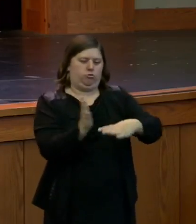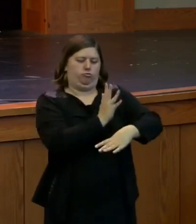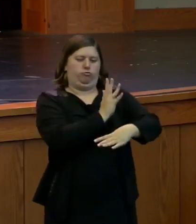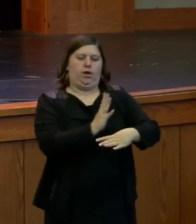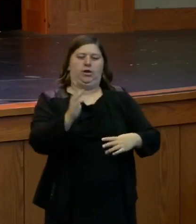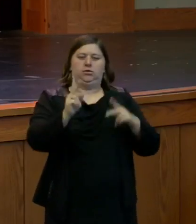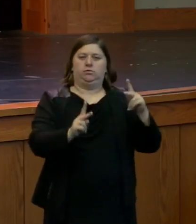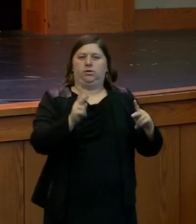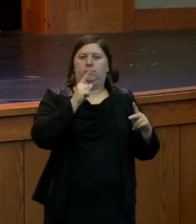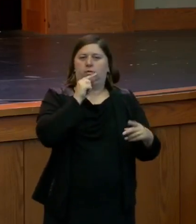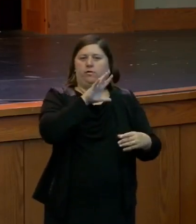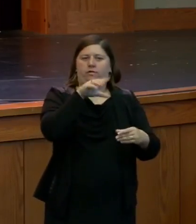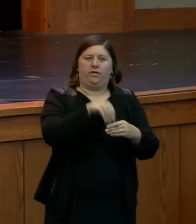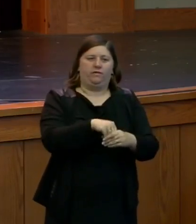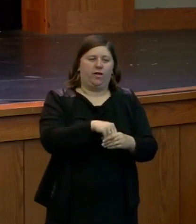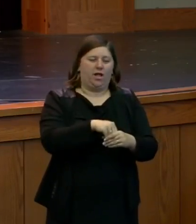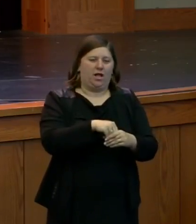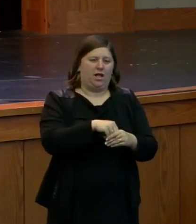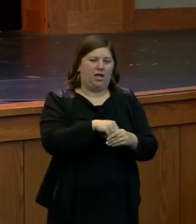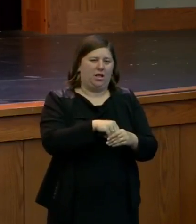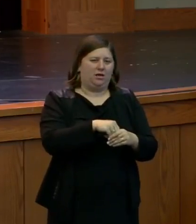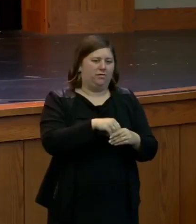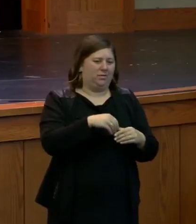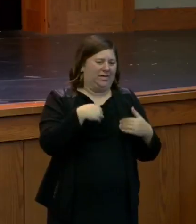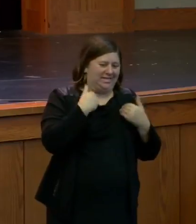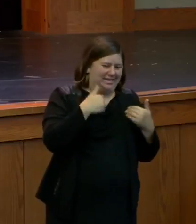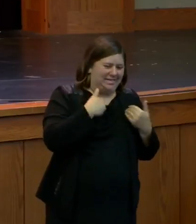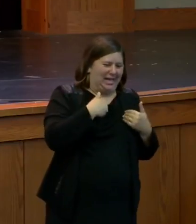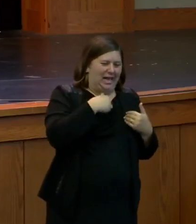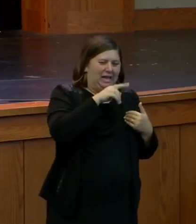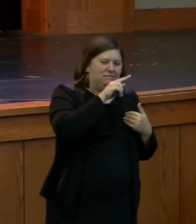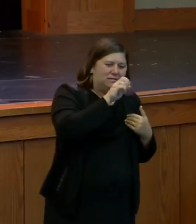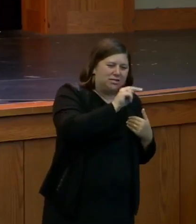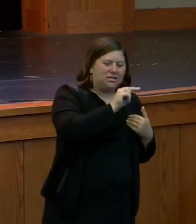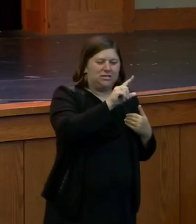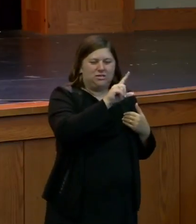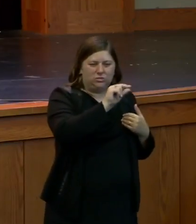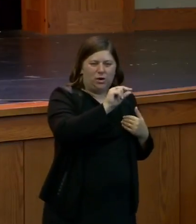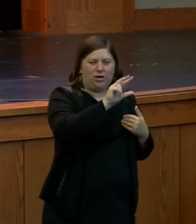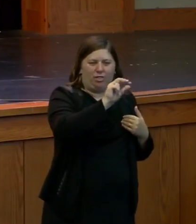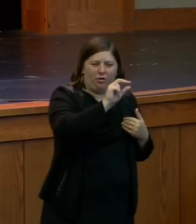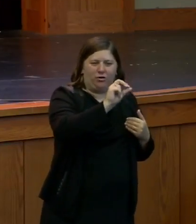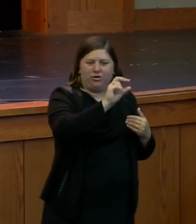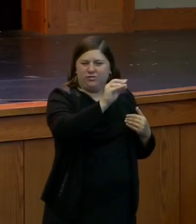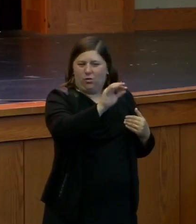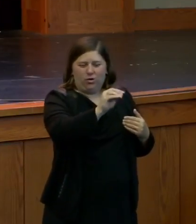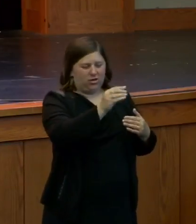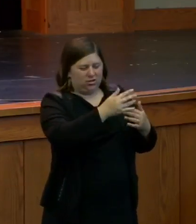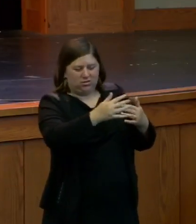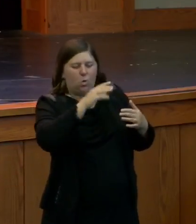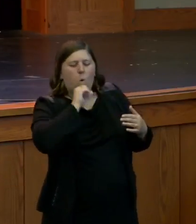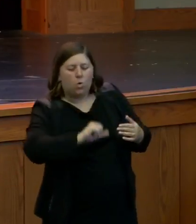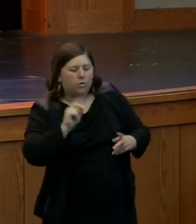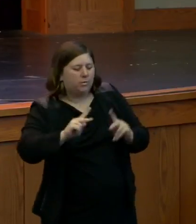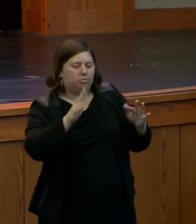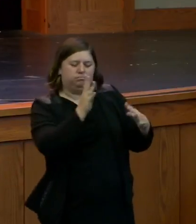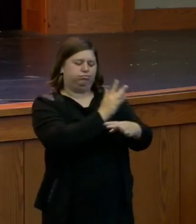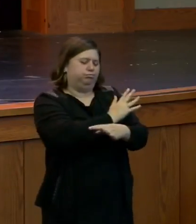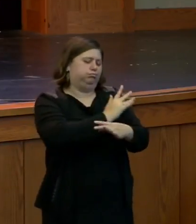WHO HAVE TESTIFIED. MILLENNIALS, RECENT VOTERS, PEOPLE HAVE BEEN HERE FOR GENERATIONS SO I DON'T NEED TO UNDERSCORE ALL OF THE GREAT